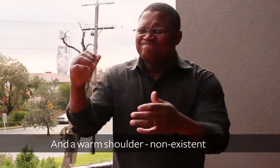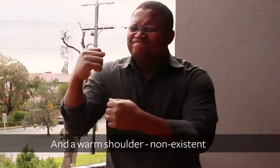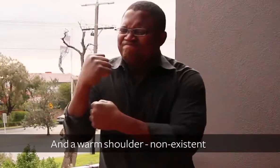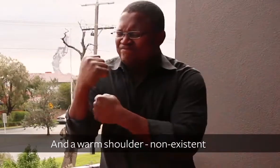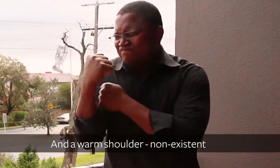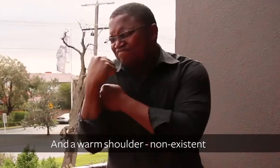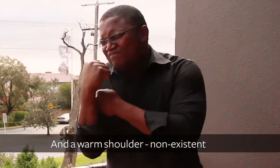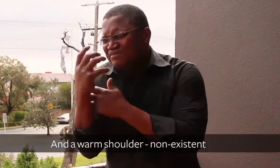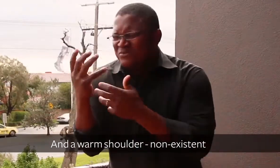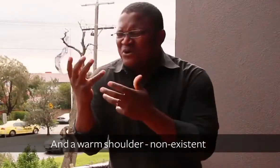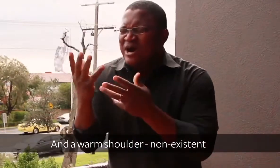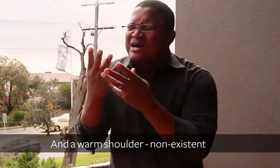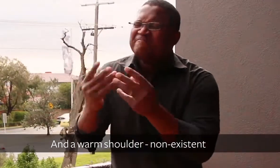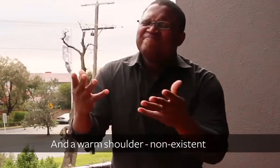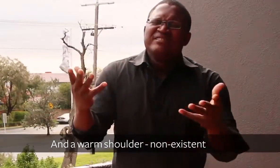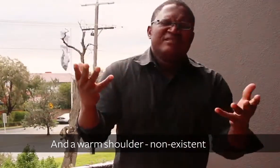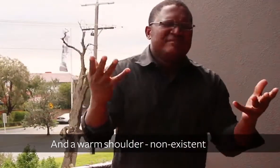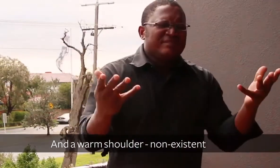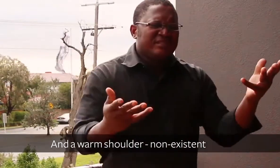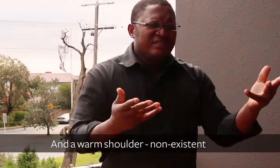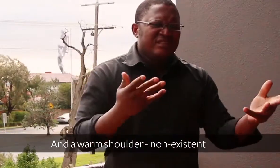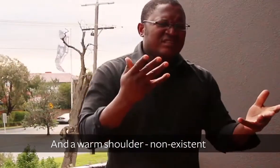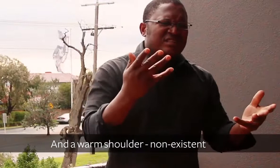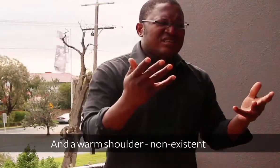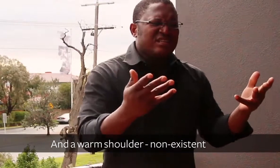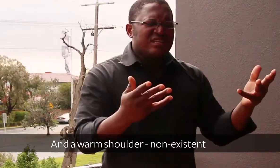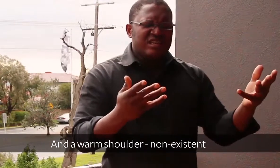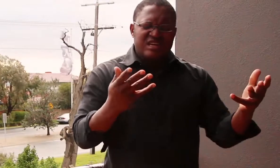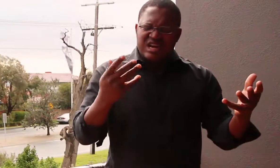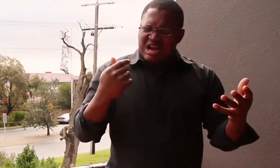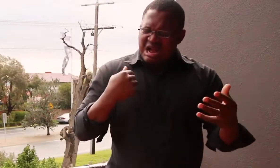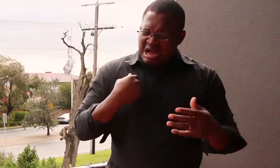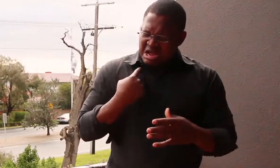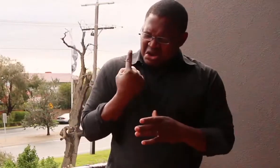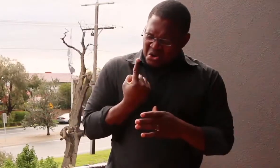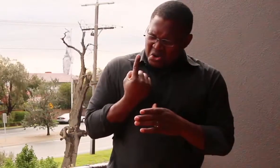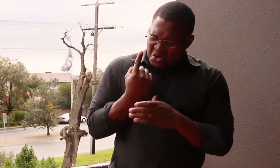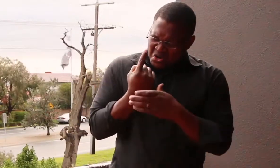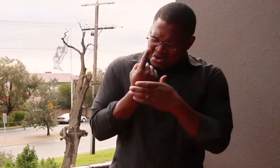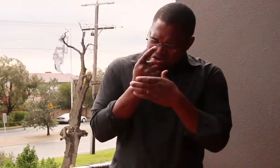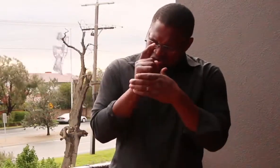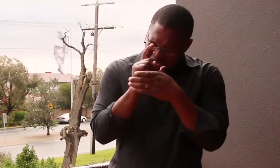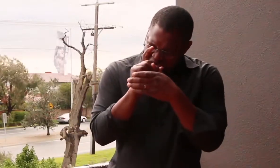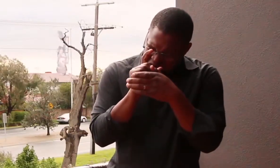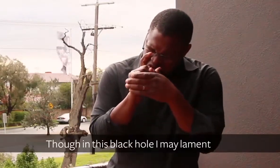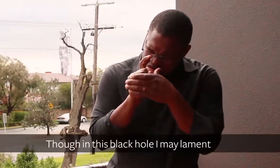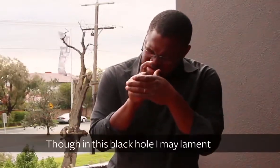and a warm shoulder non-existent